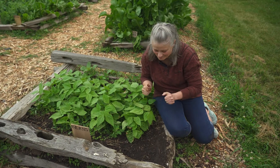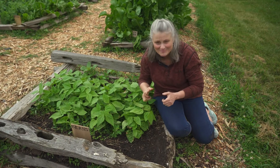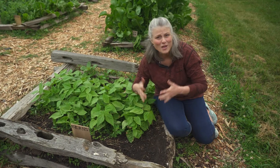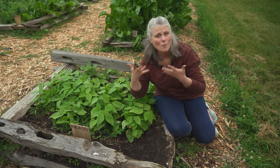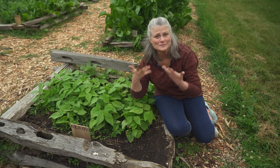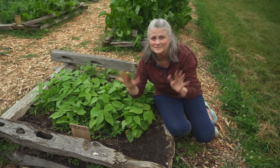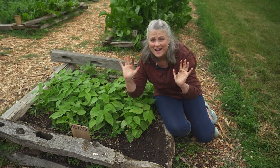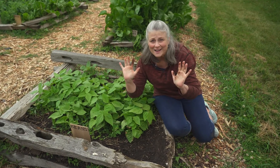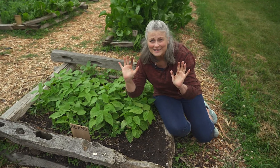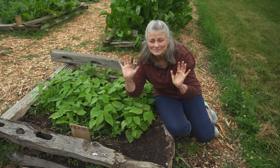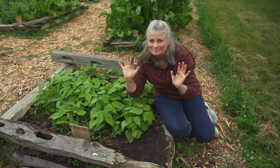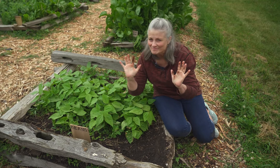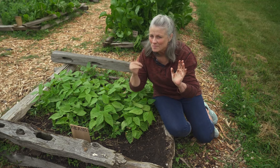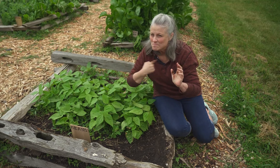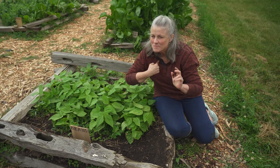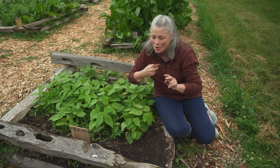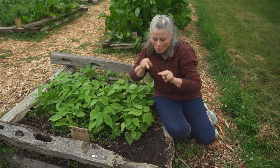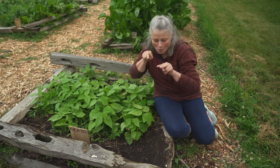I got really dirty with that one, but now we're done.